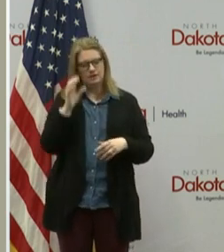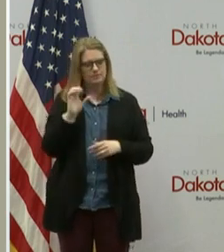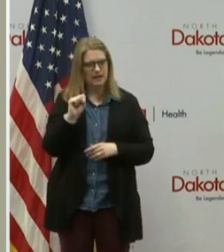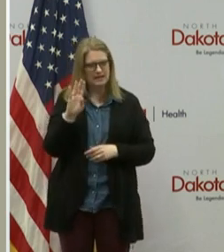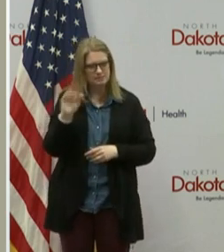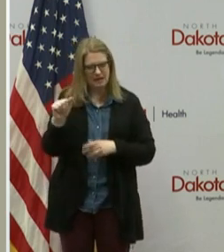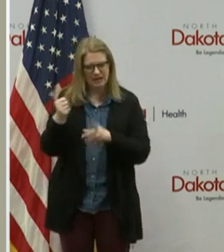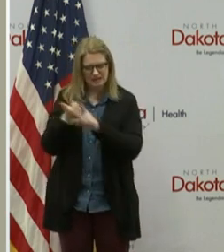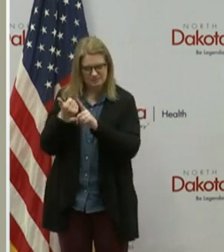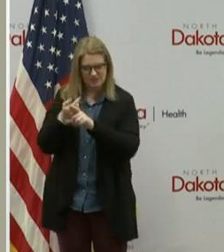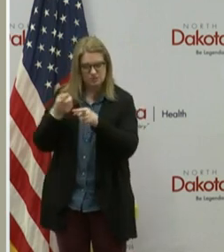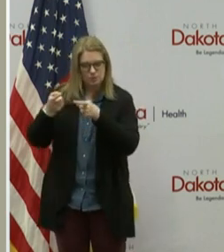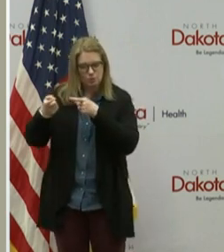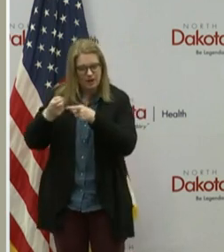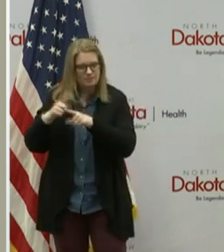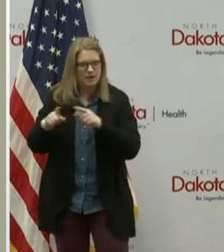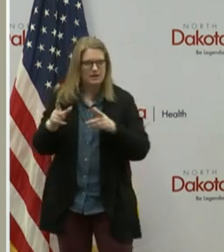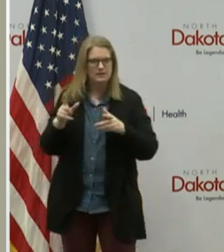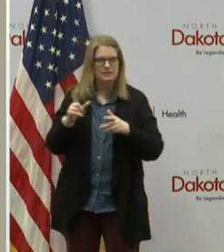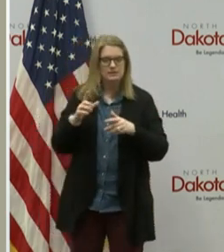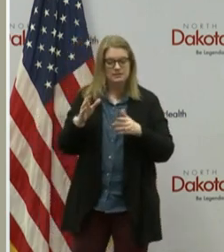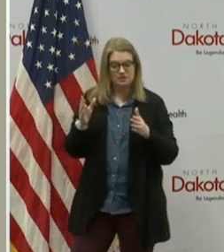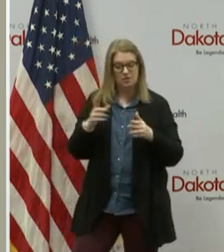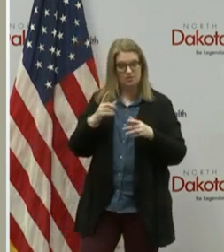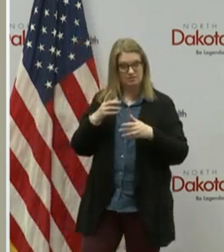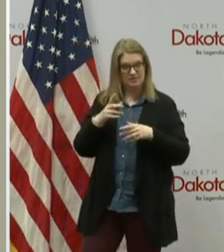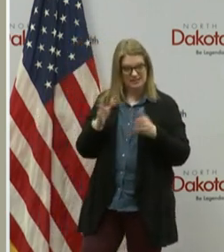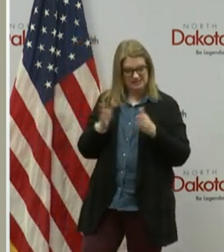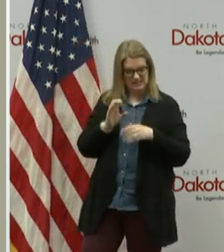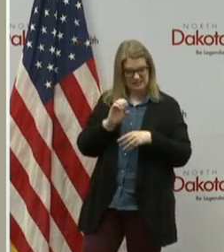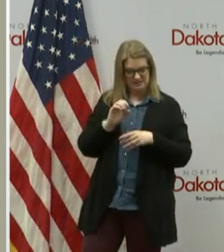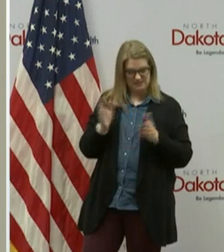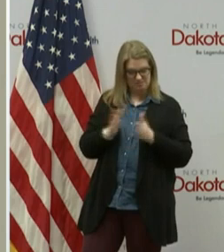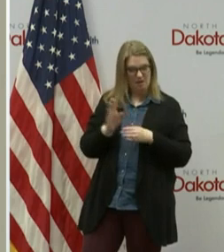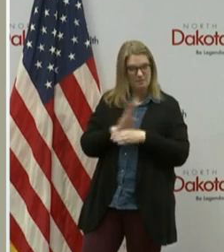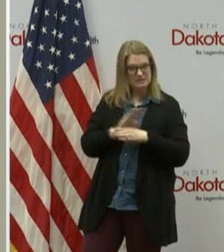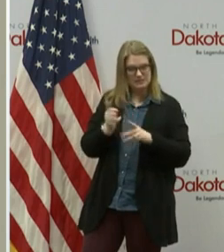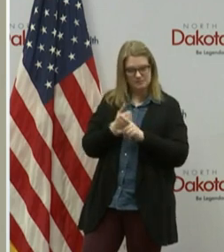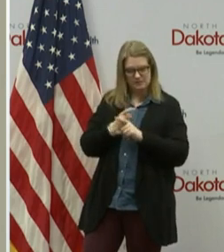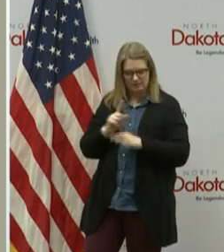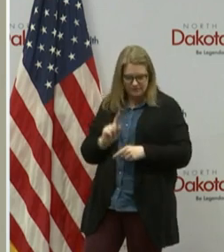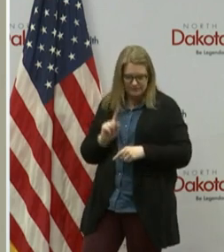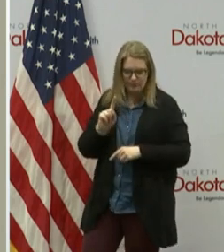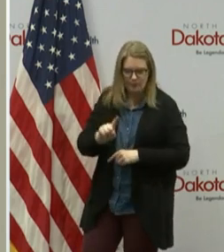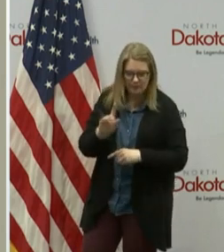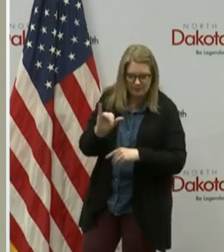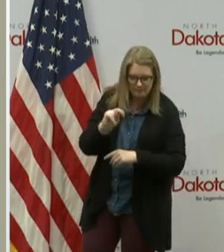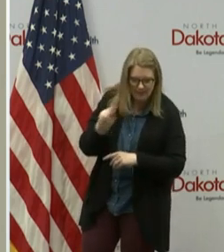TO SAY LOCAL FINANCIAL INSTITUTIONS WITH THESE LOANS HAPPEN THE SBA WAS ADMI HAPPEN THE SBA WAS